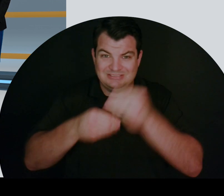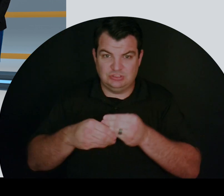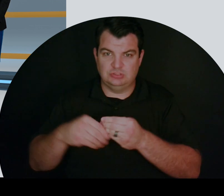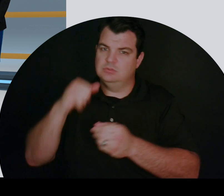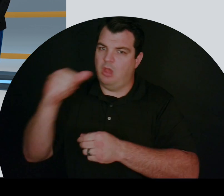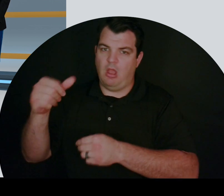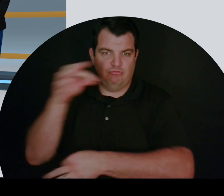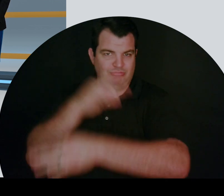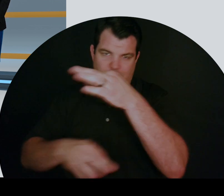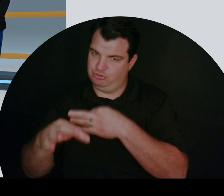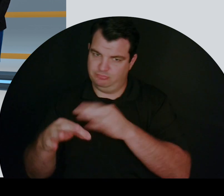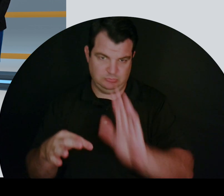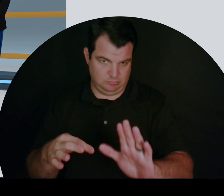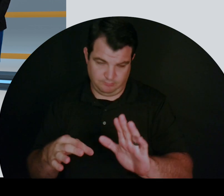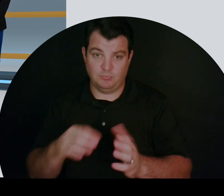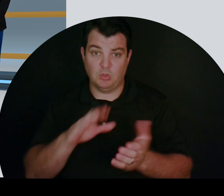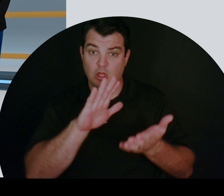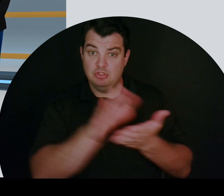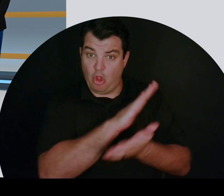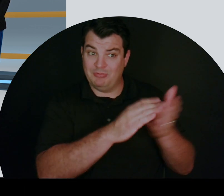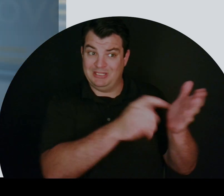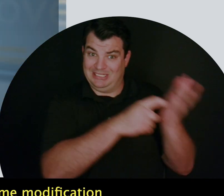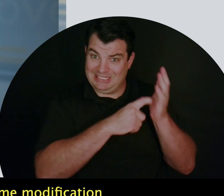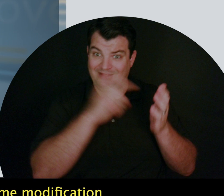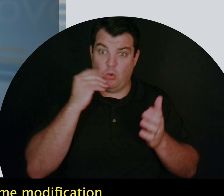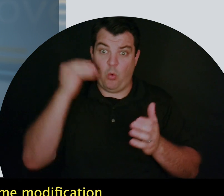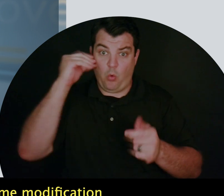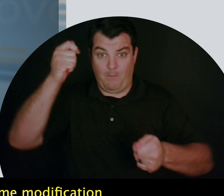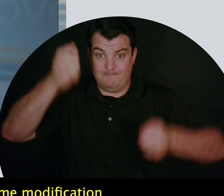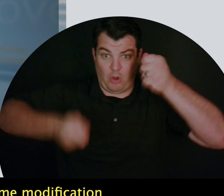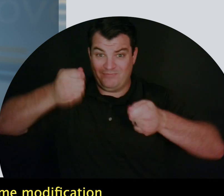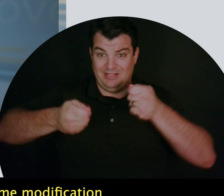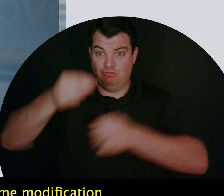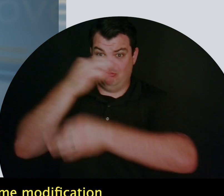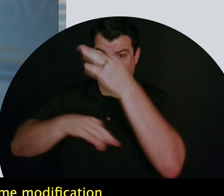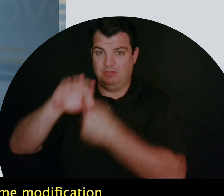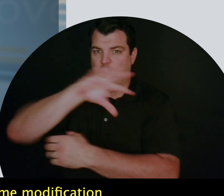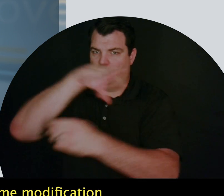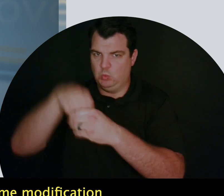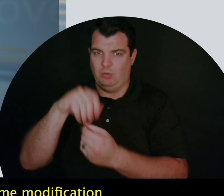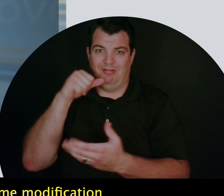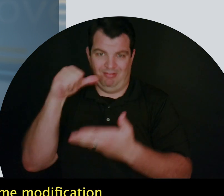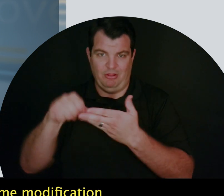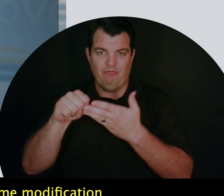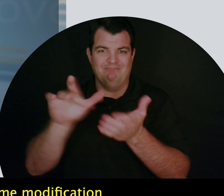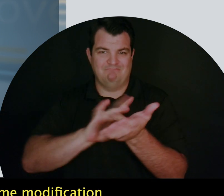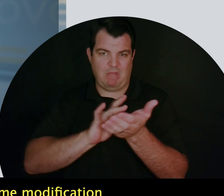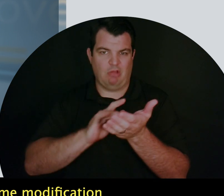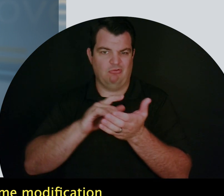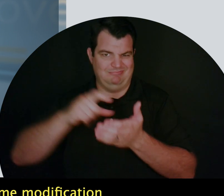Home additions are not reimbursable. Documents needed for a home modification reimbursement include a letter